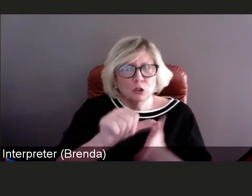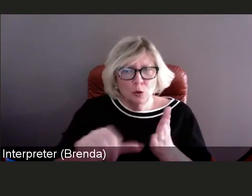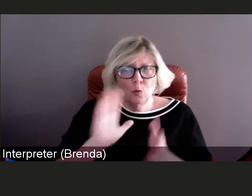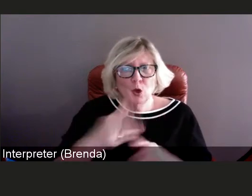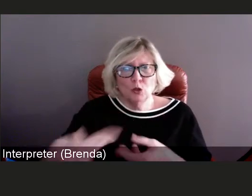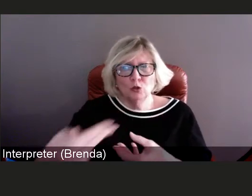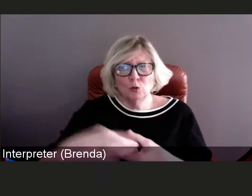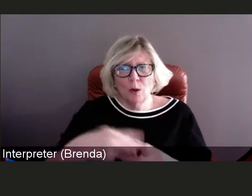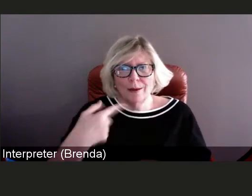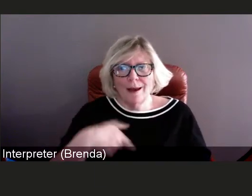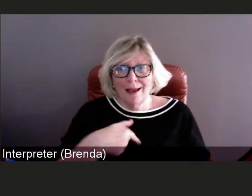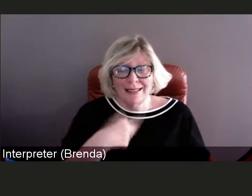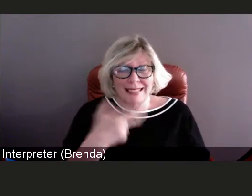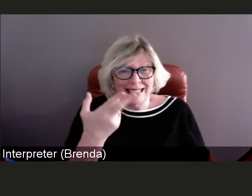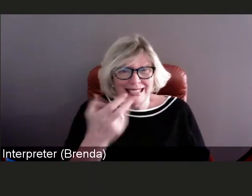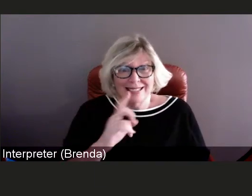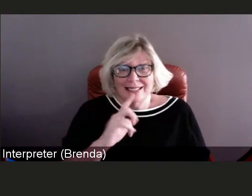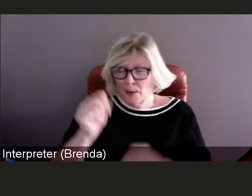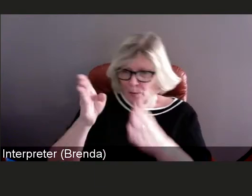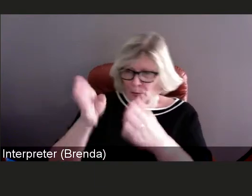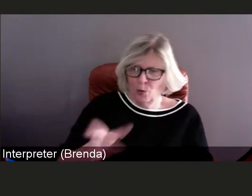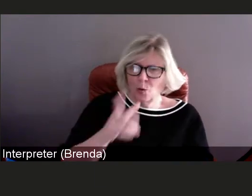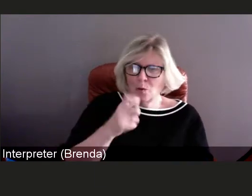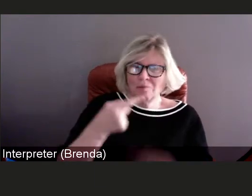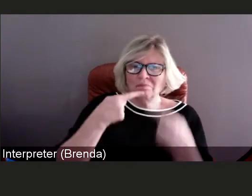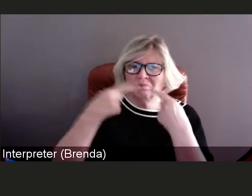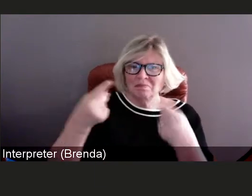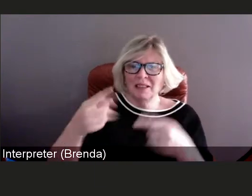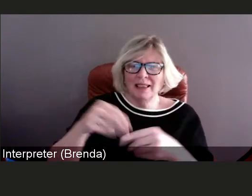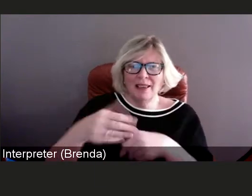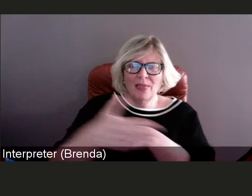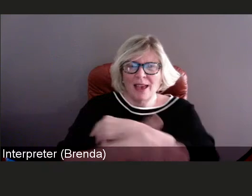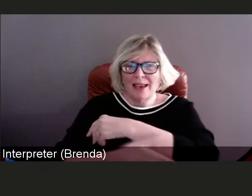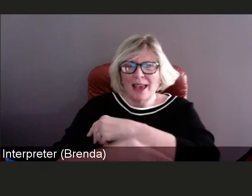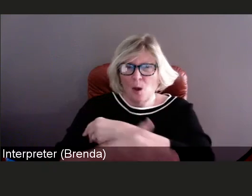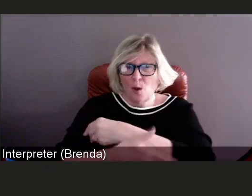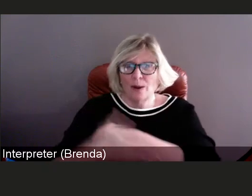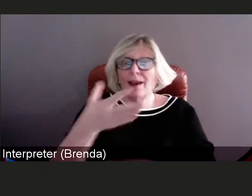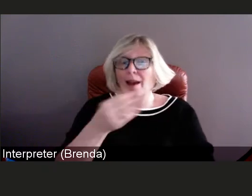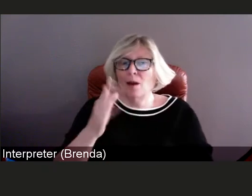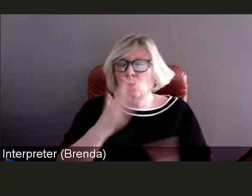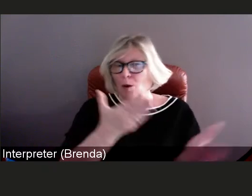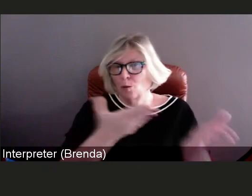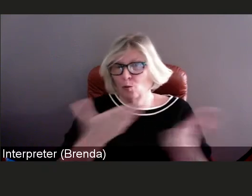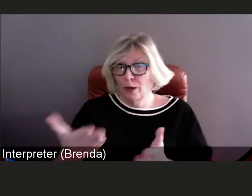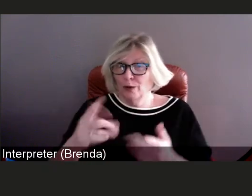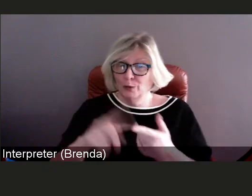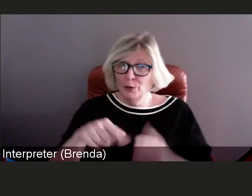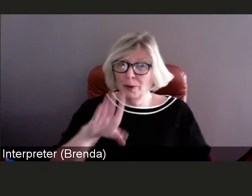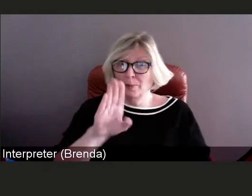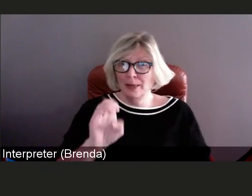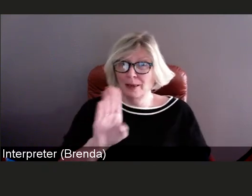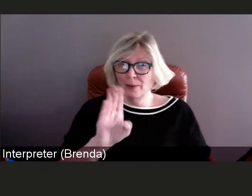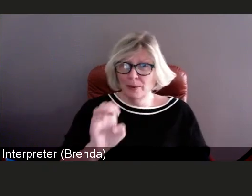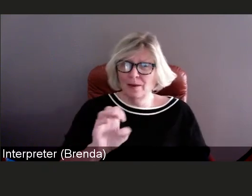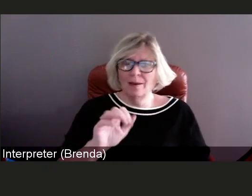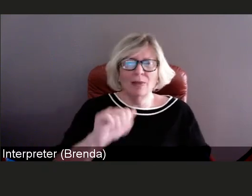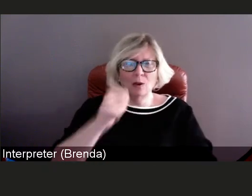He is somebody who is well-known throughout the county and will be bringing to us the creation of the Beebe Center